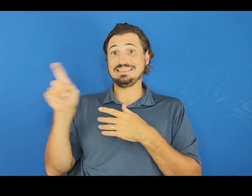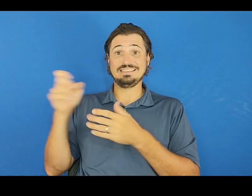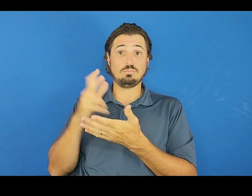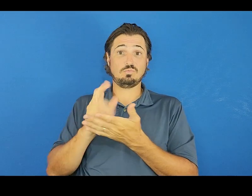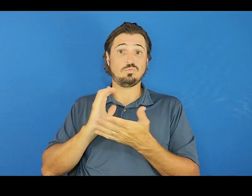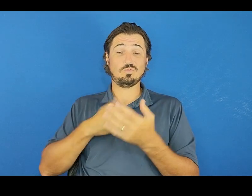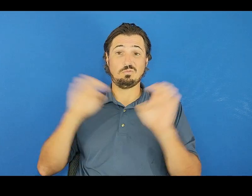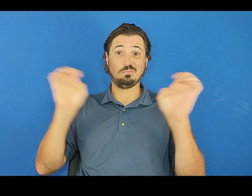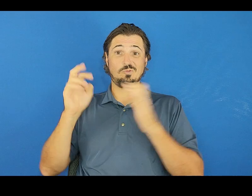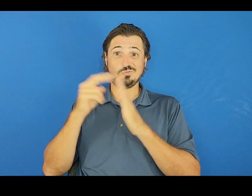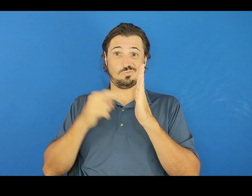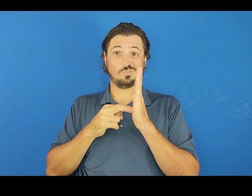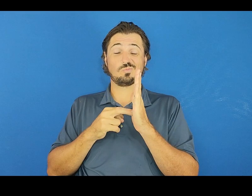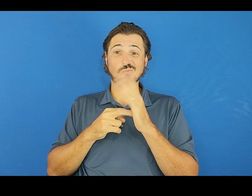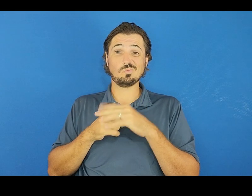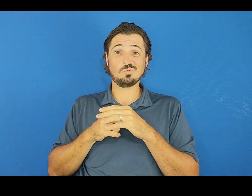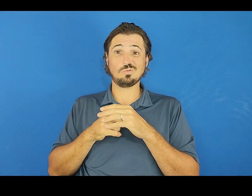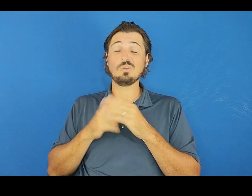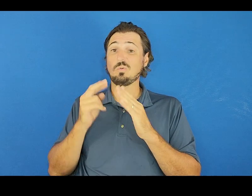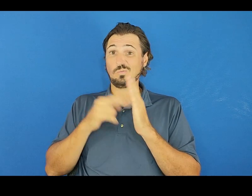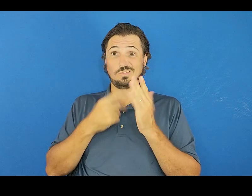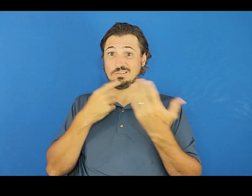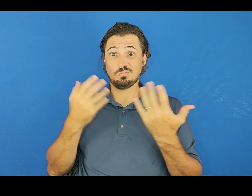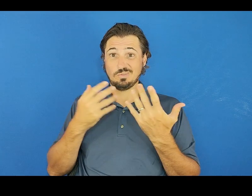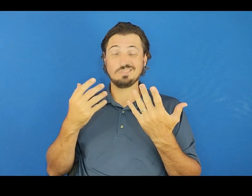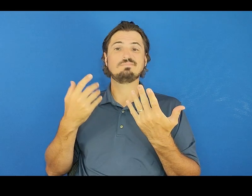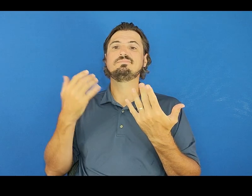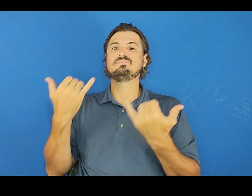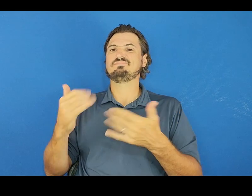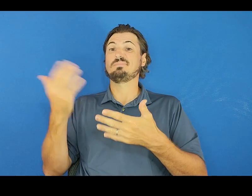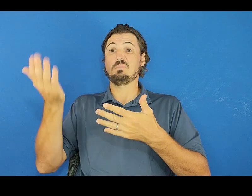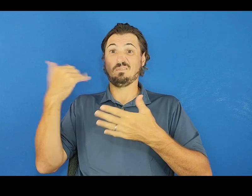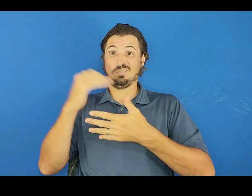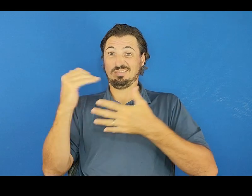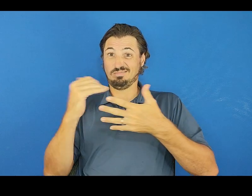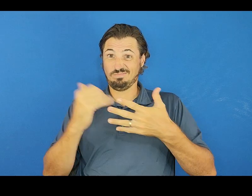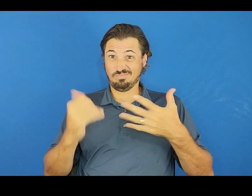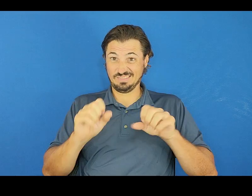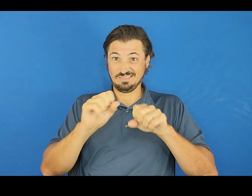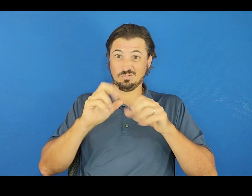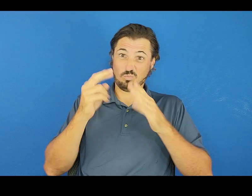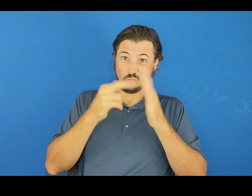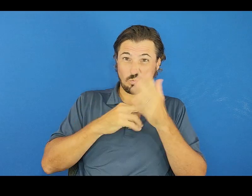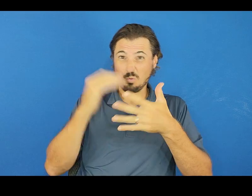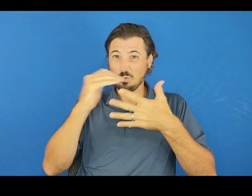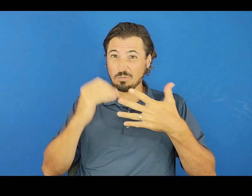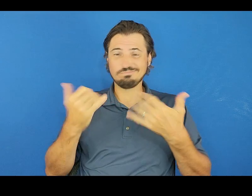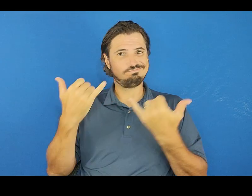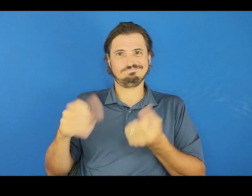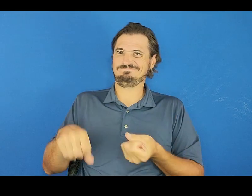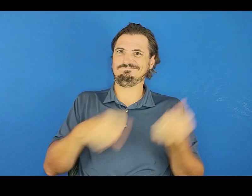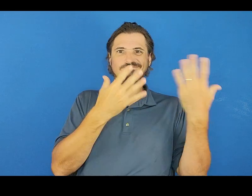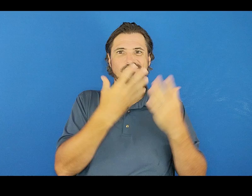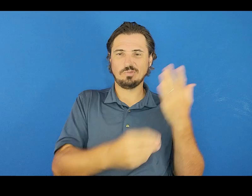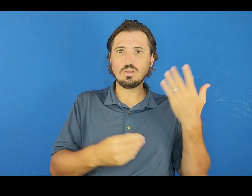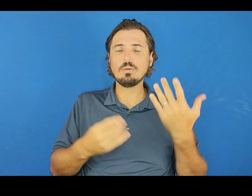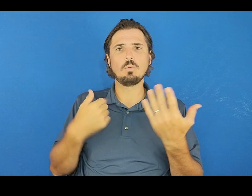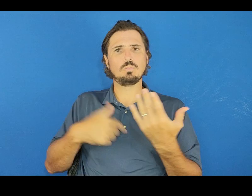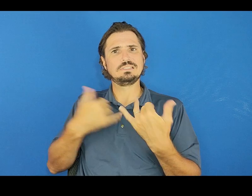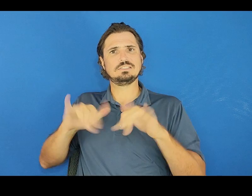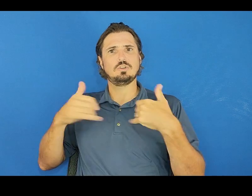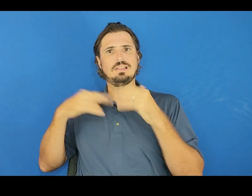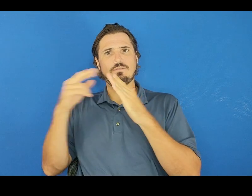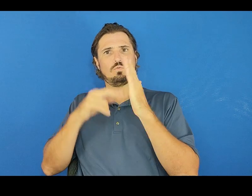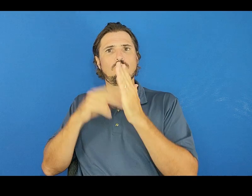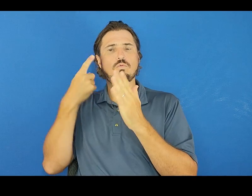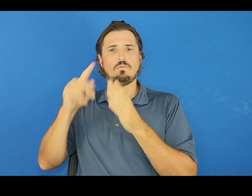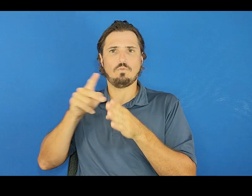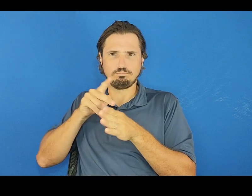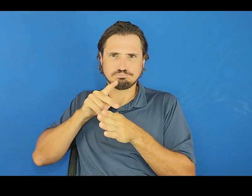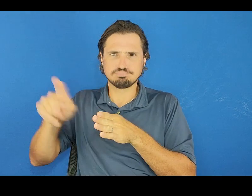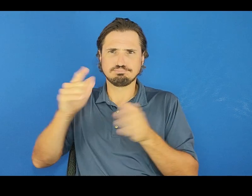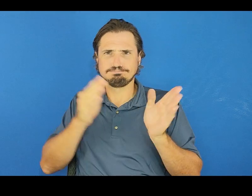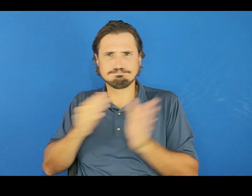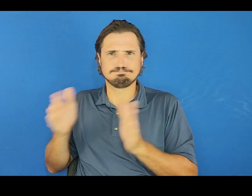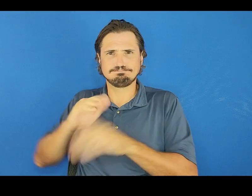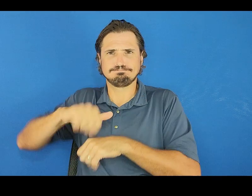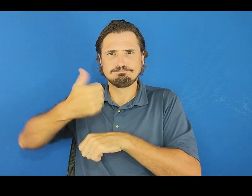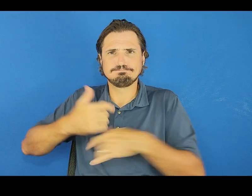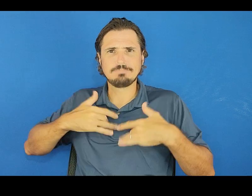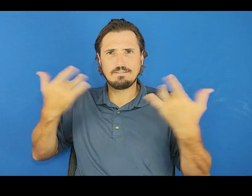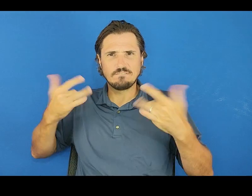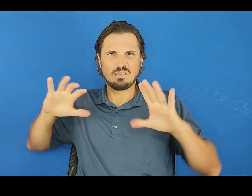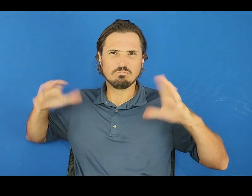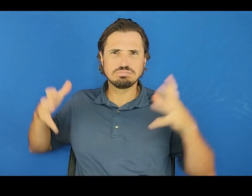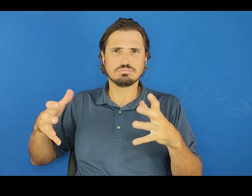Last week, Governor Ige approved our emergency rule repealing the County’s Tier system restrictions while maintaining guidelines on professionally organized events. Organizers must